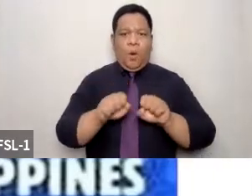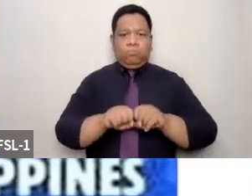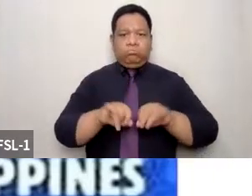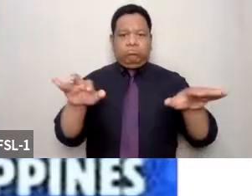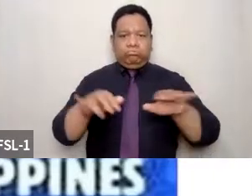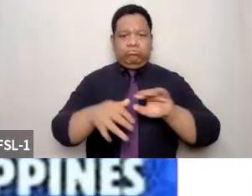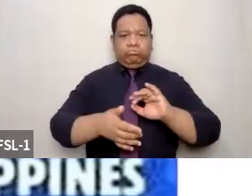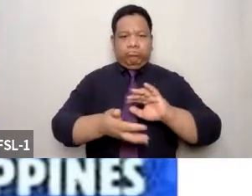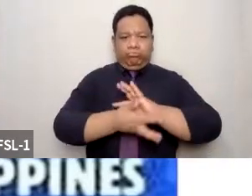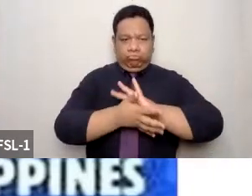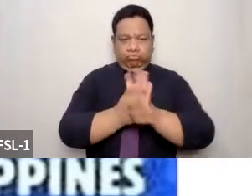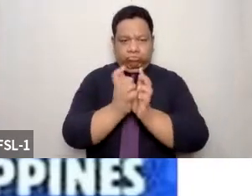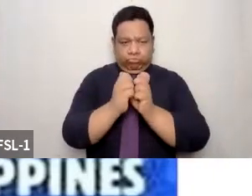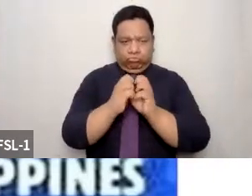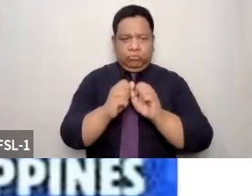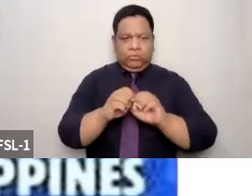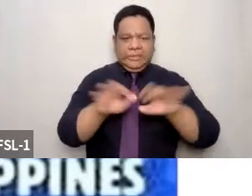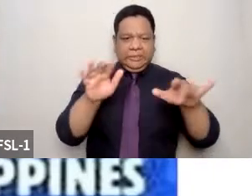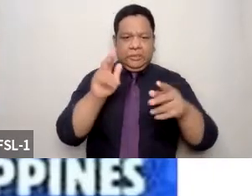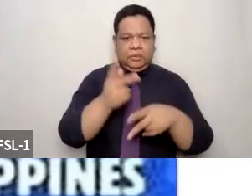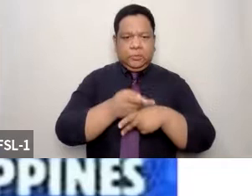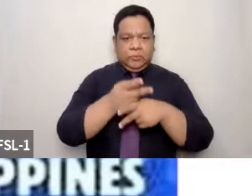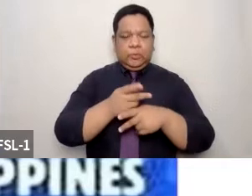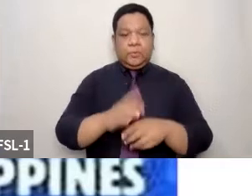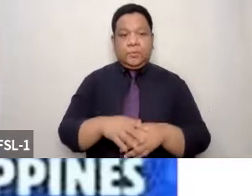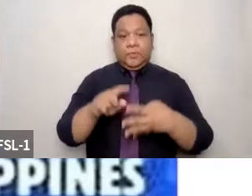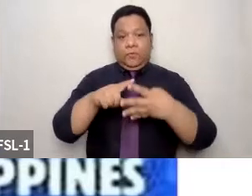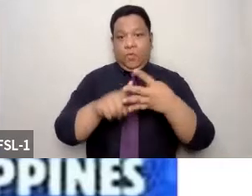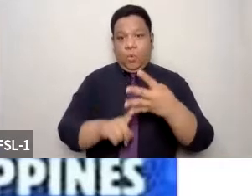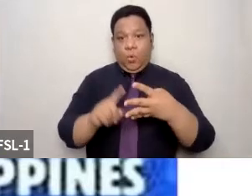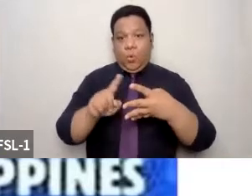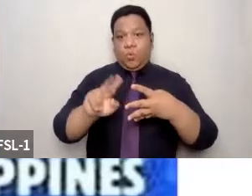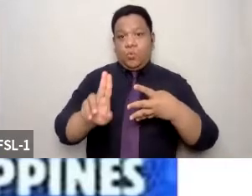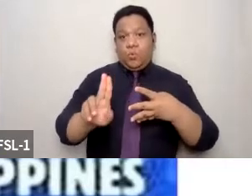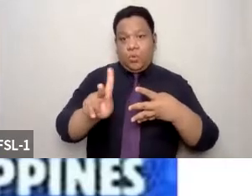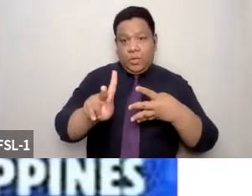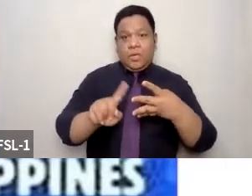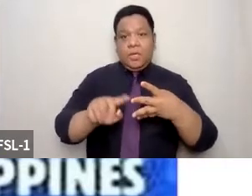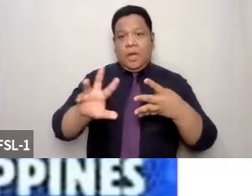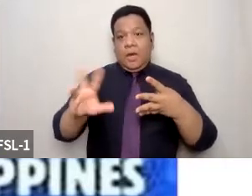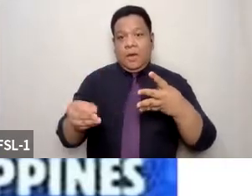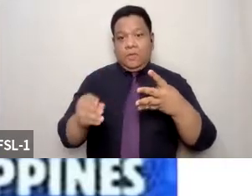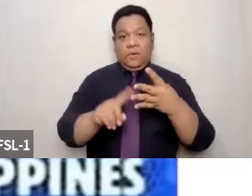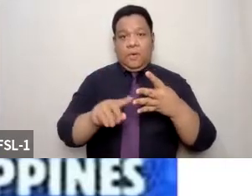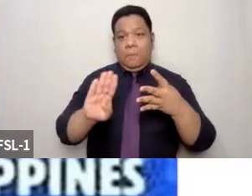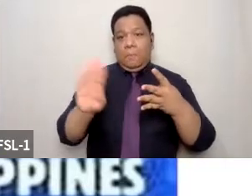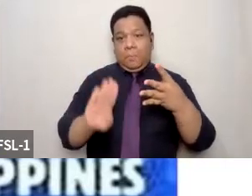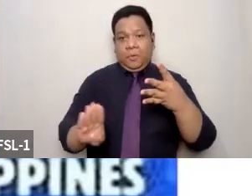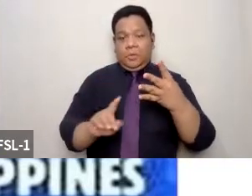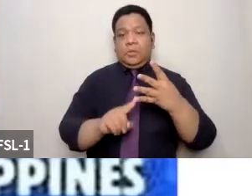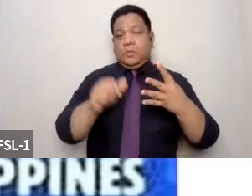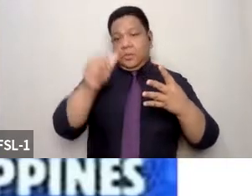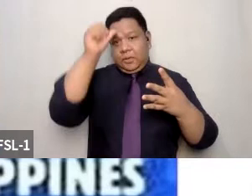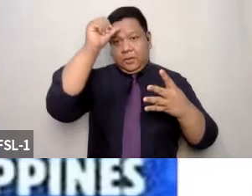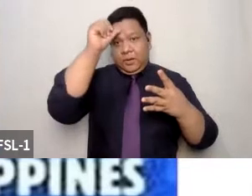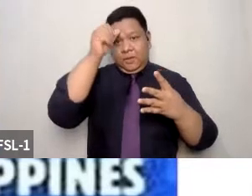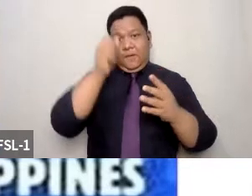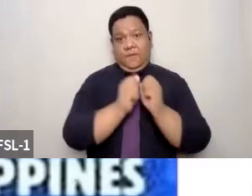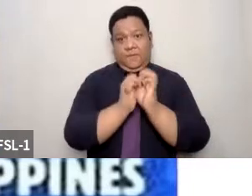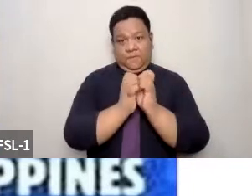These four variants, UK, South Africa, Brazil, and Indian variants, are variants of concern.